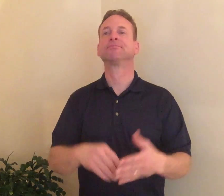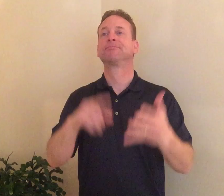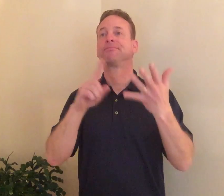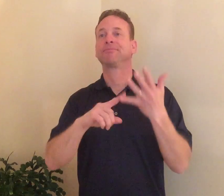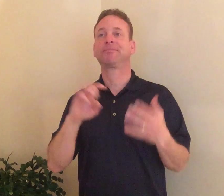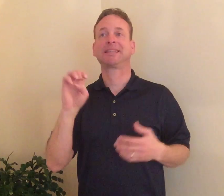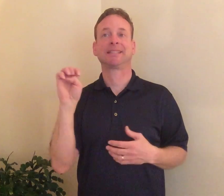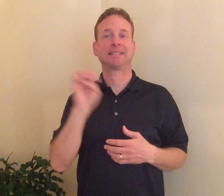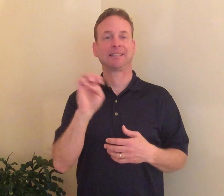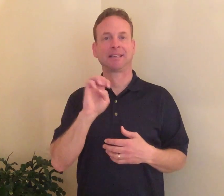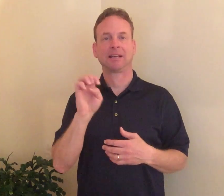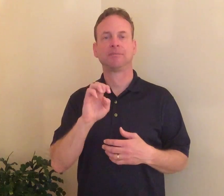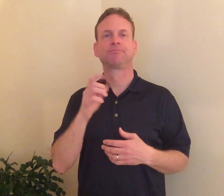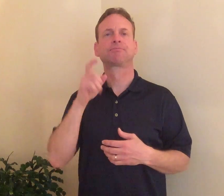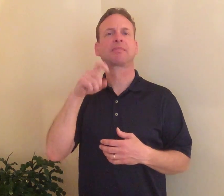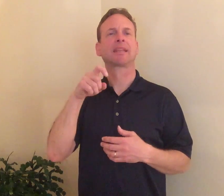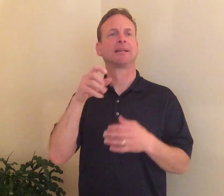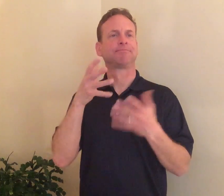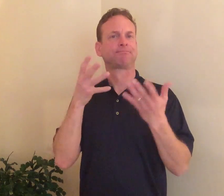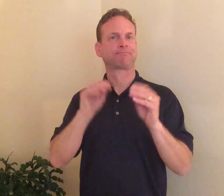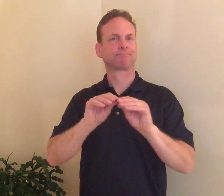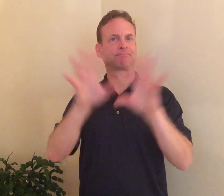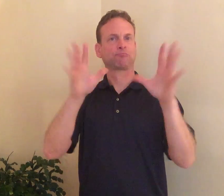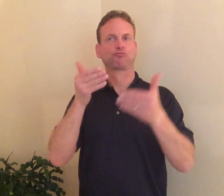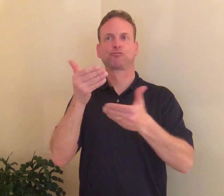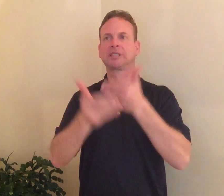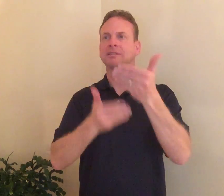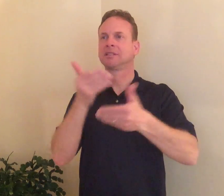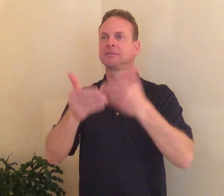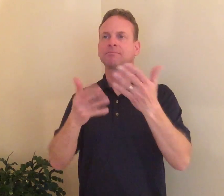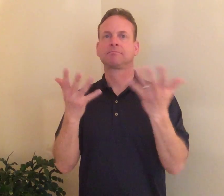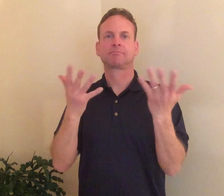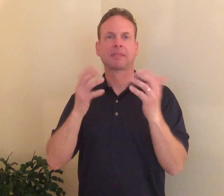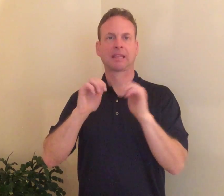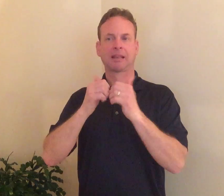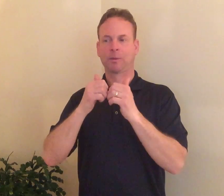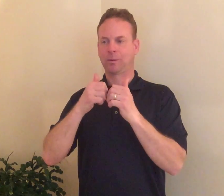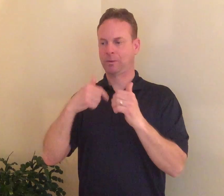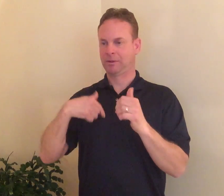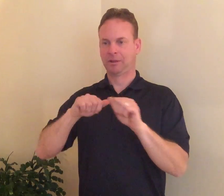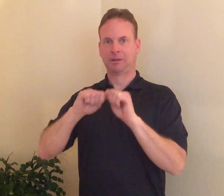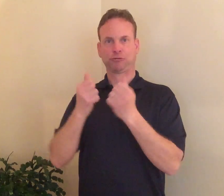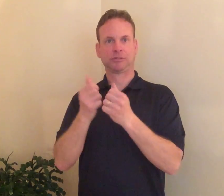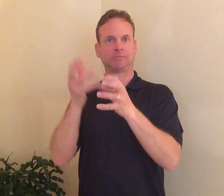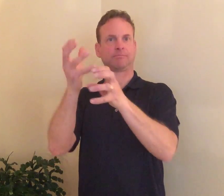E) There needs to be a clear process whereby an agency can get permission to use the RID